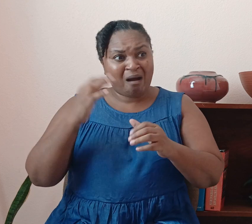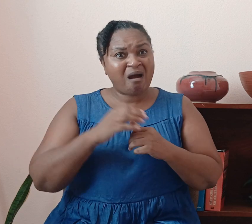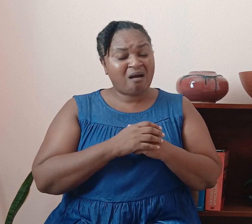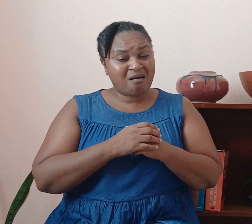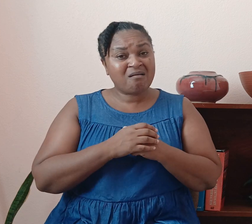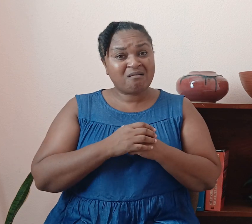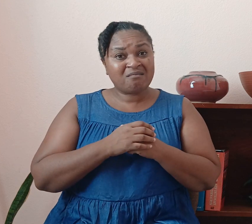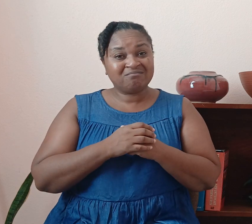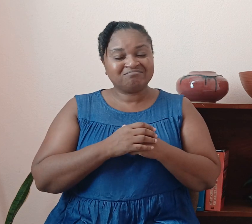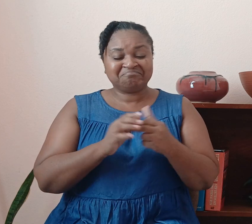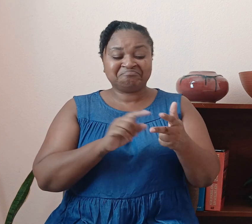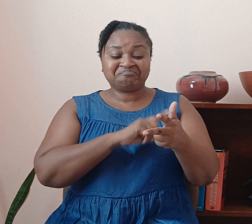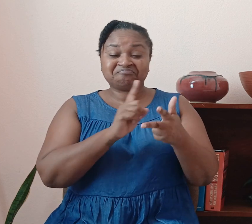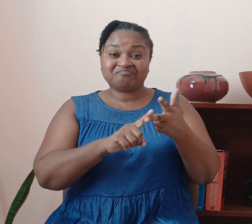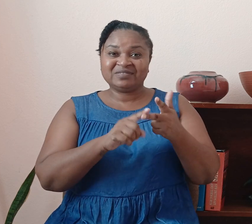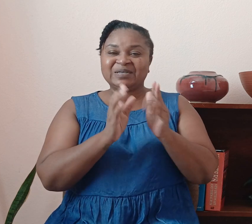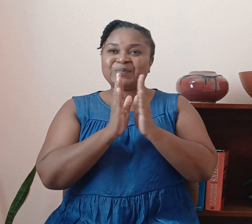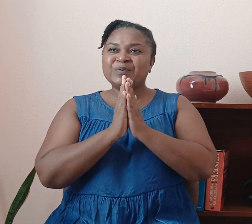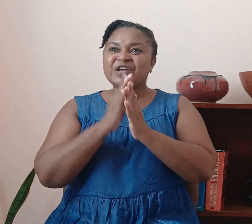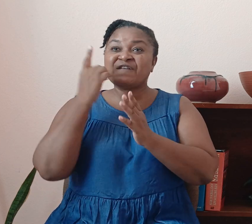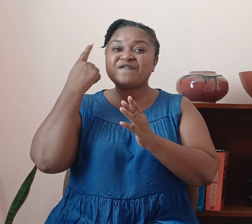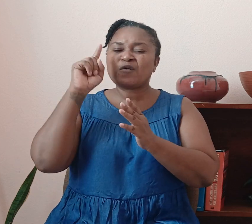life and in every community that